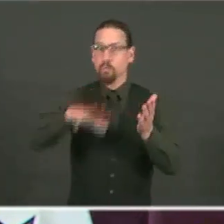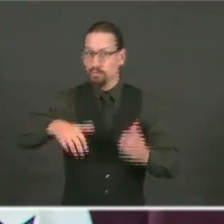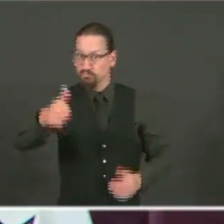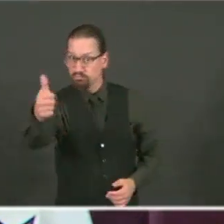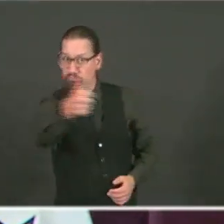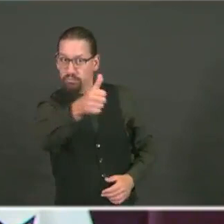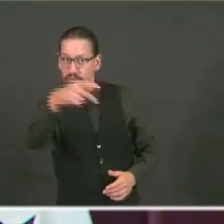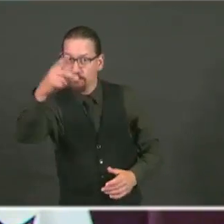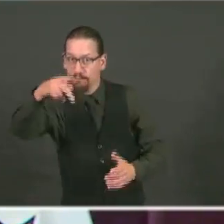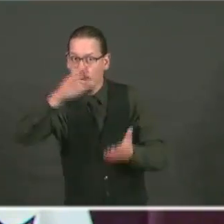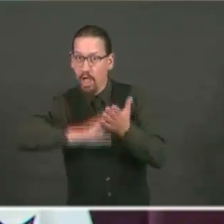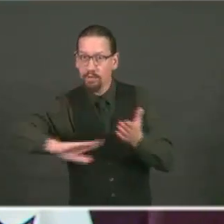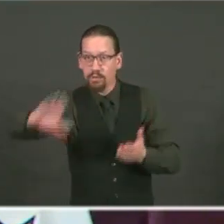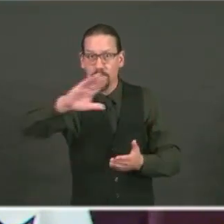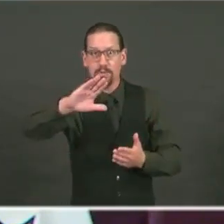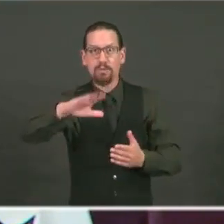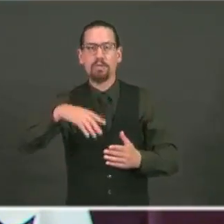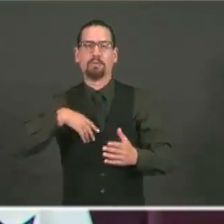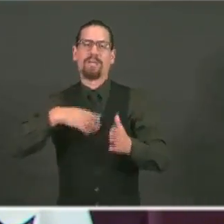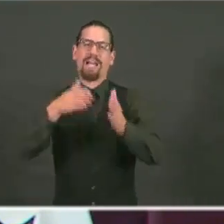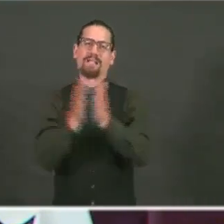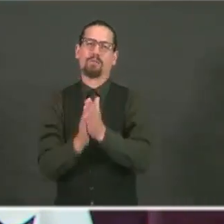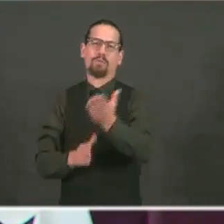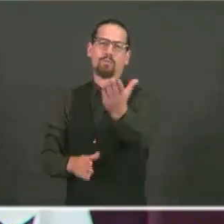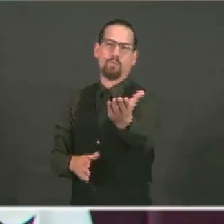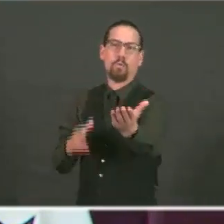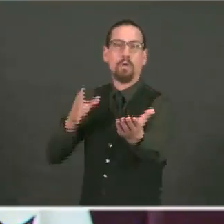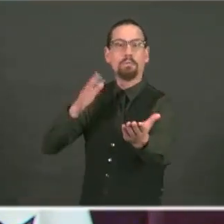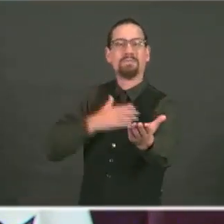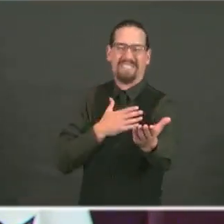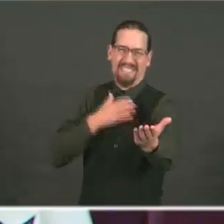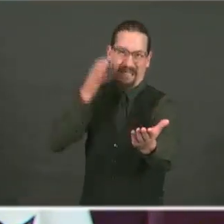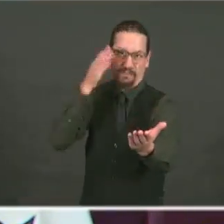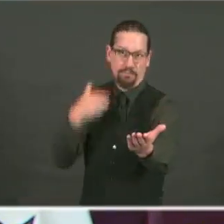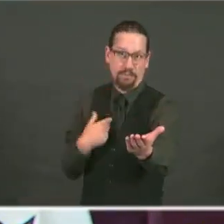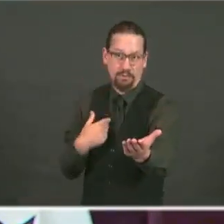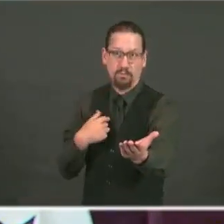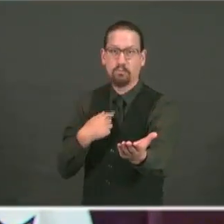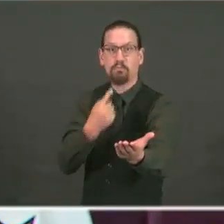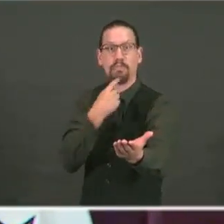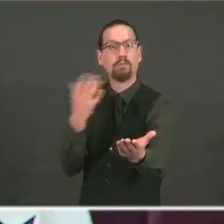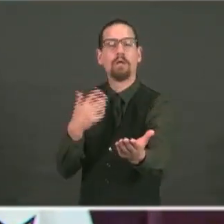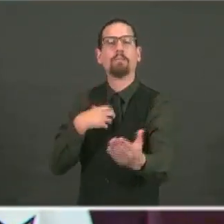THE STAY-AT-HOME ORDER. THIS IS NOT RIGHT WHAT IS